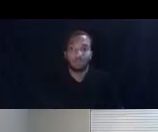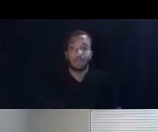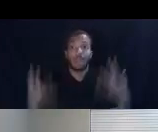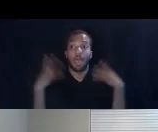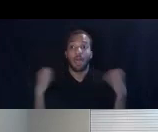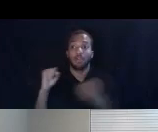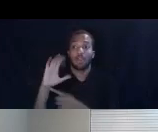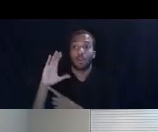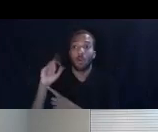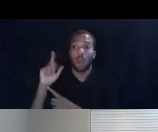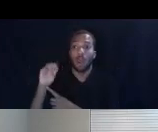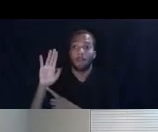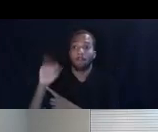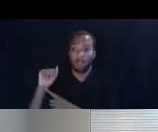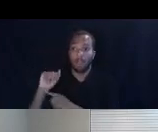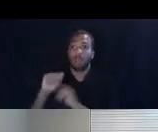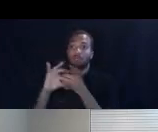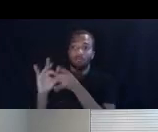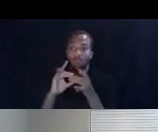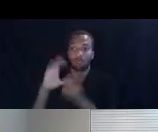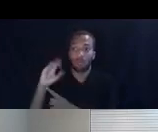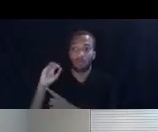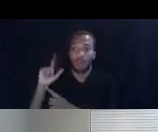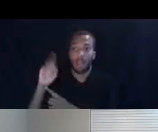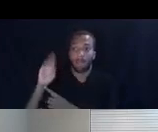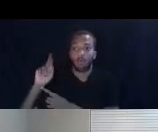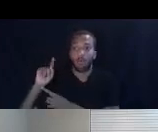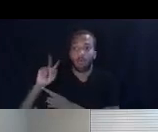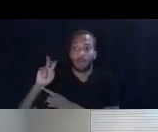or HCWC is a voluntary and unique partnership